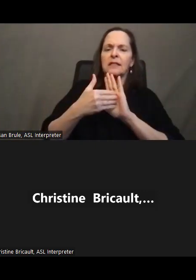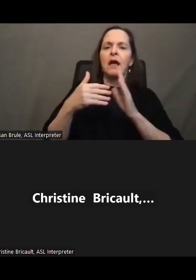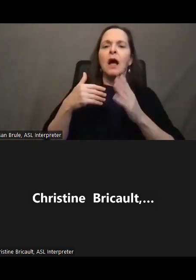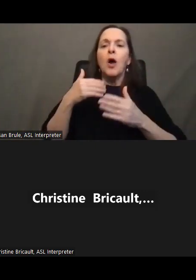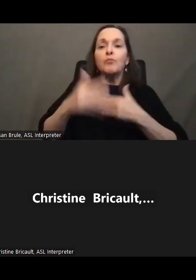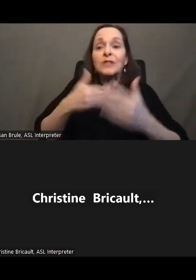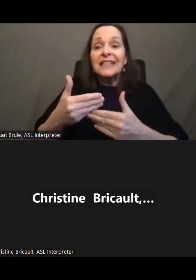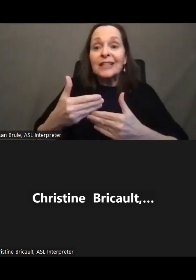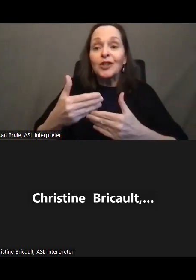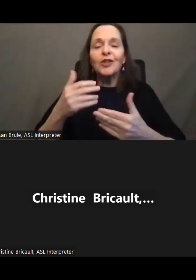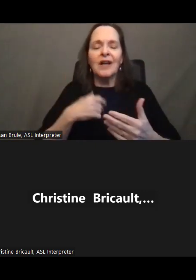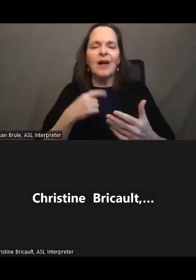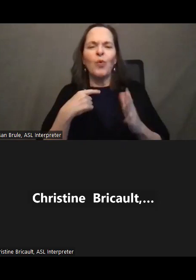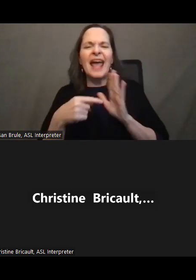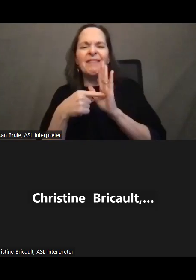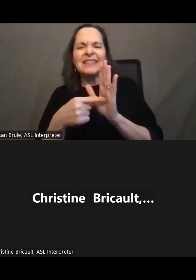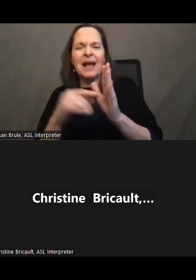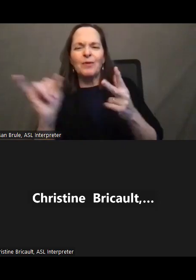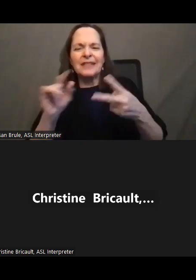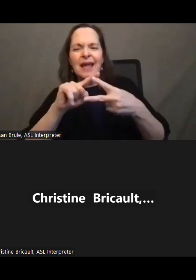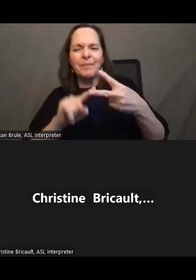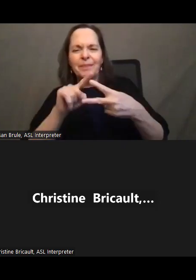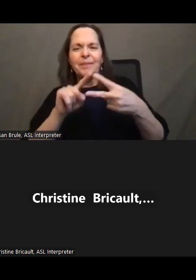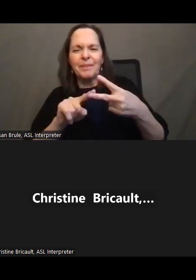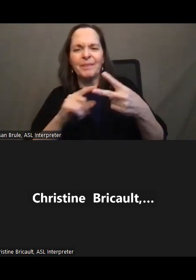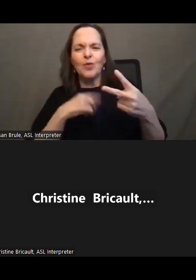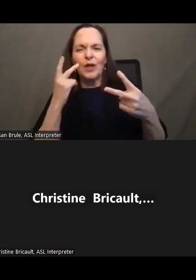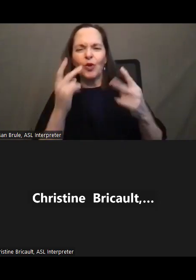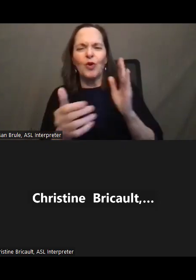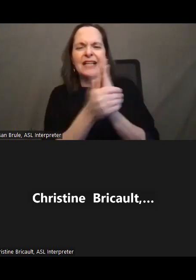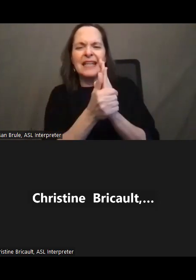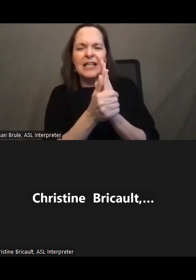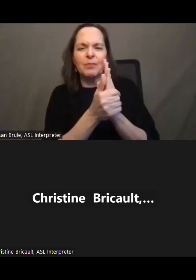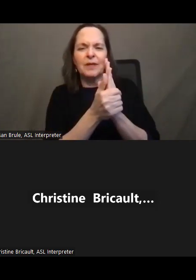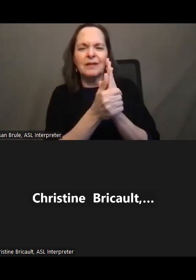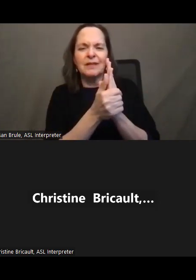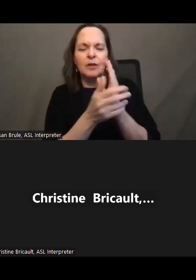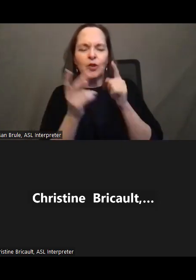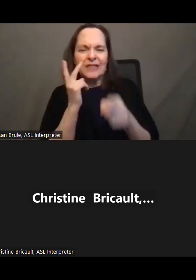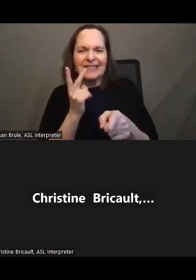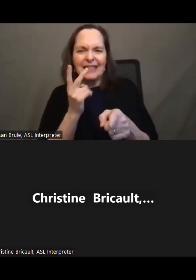The other thing it's really helpful to do, is to establish a procedure for